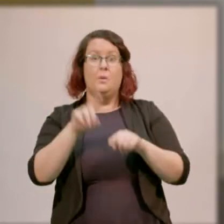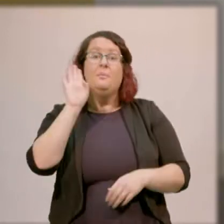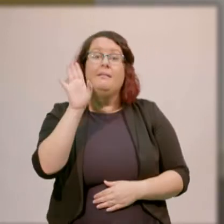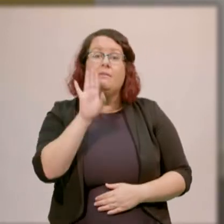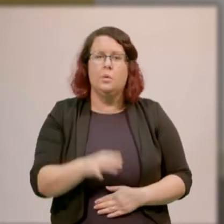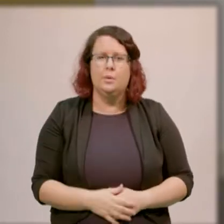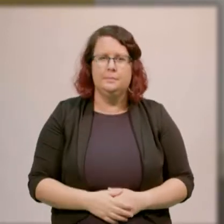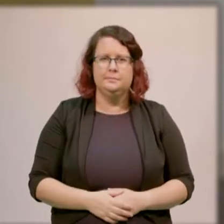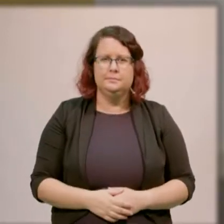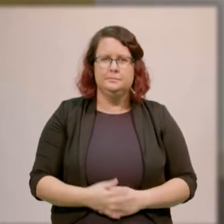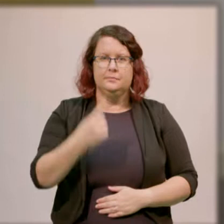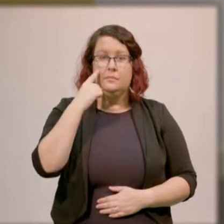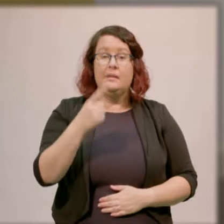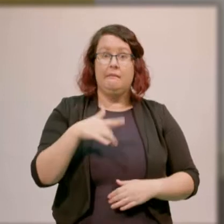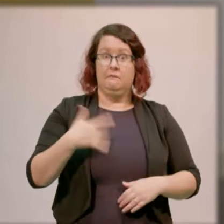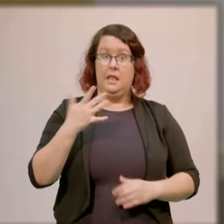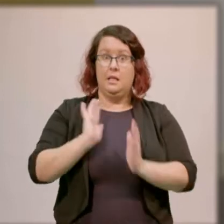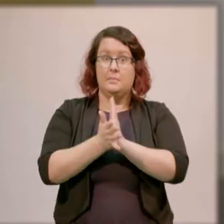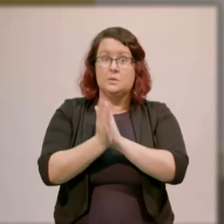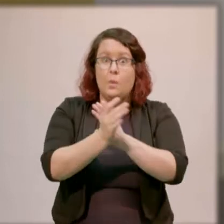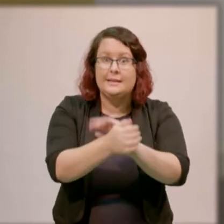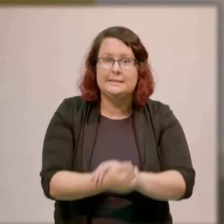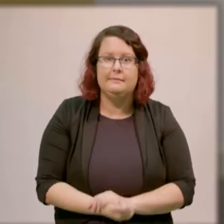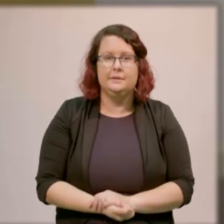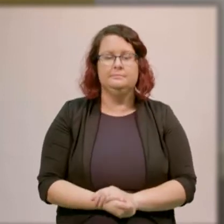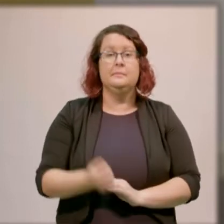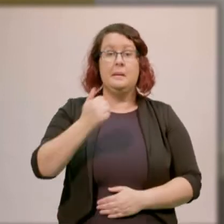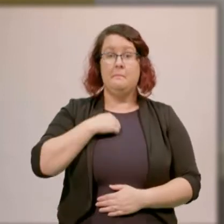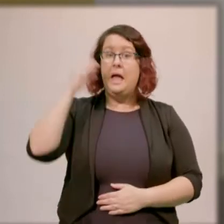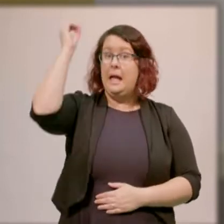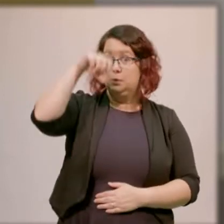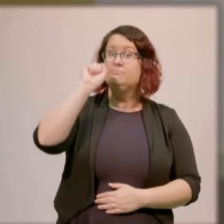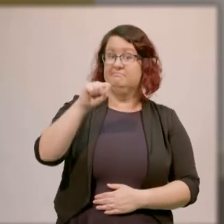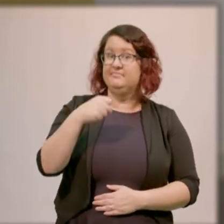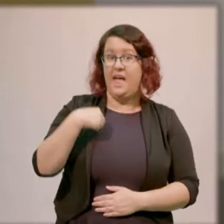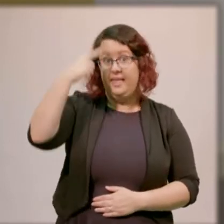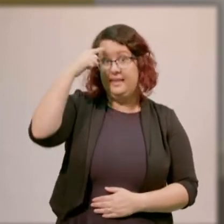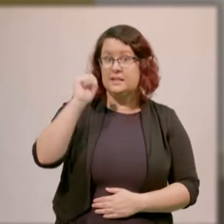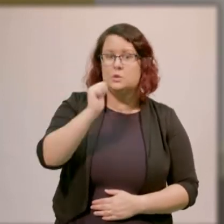But first, is the package persuasive? My opinion is, yes, it's good.